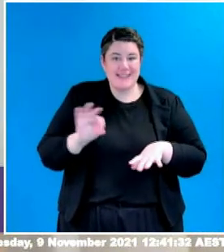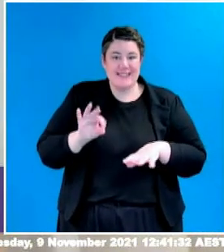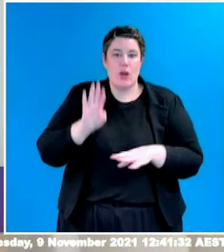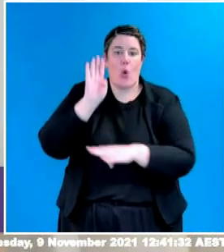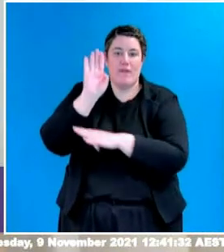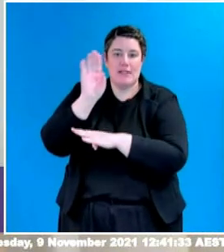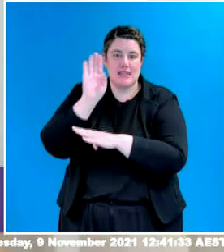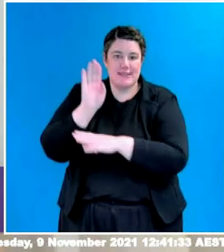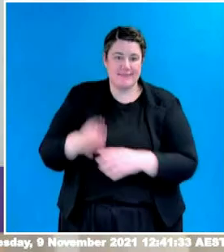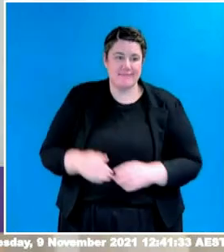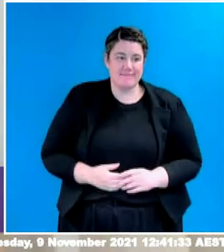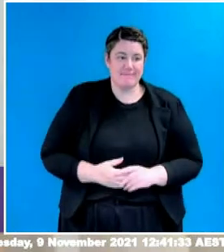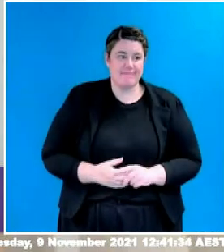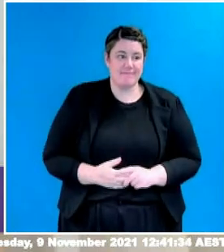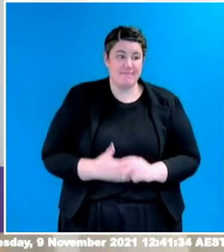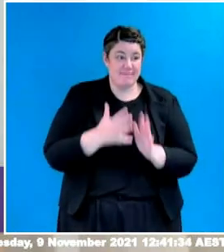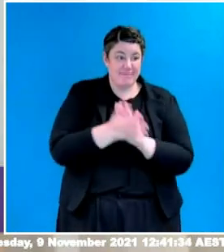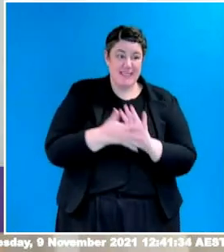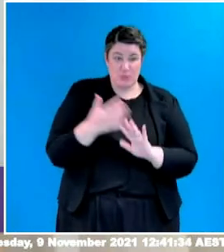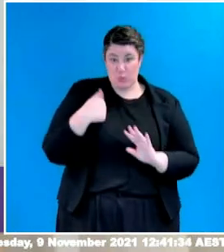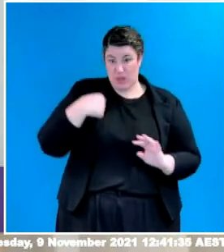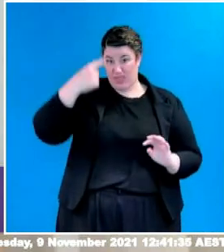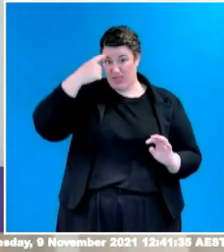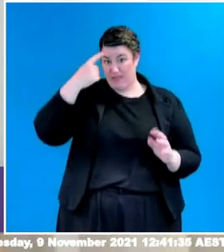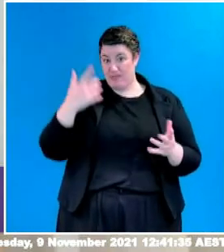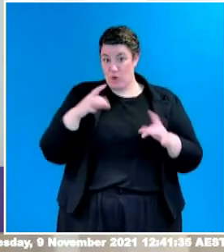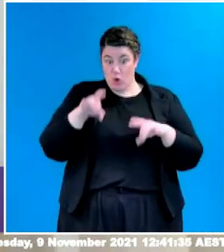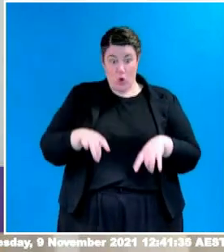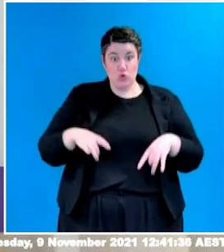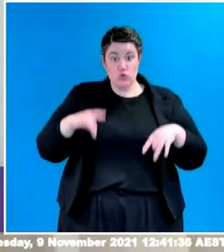I think that says a lot, perhaps, about how the Australian